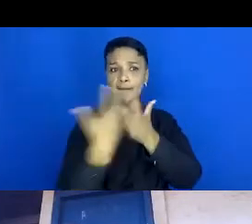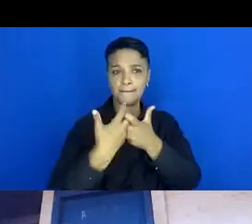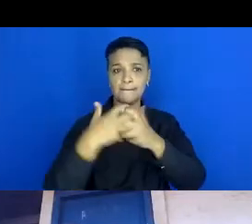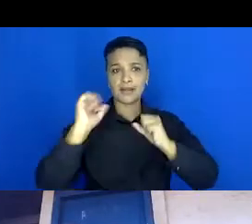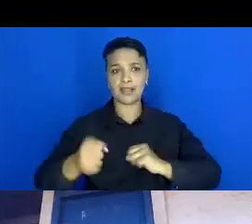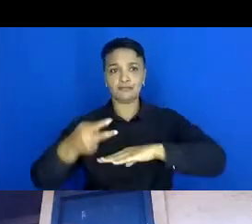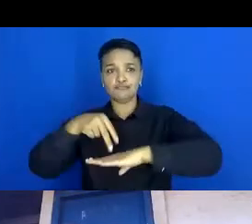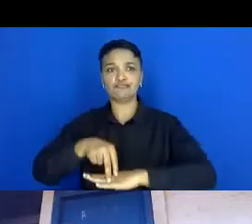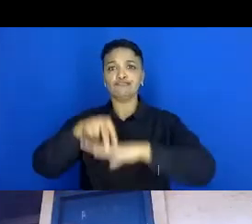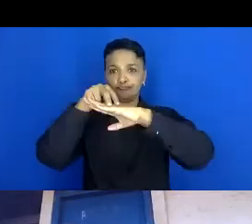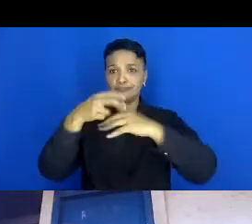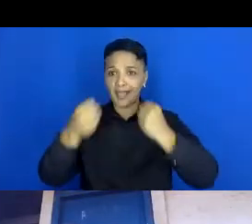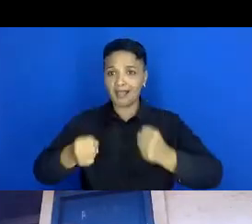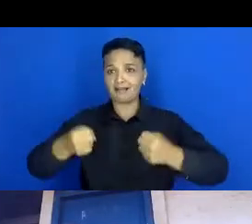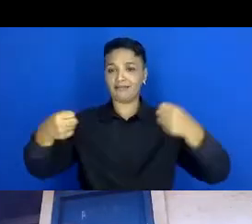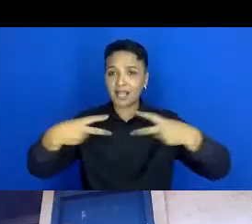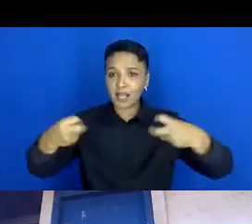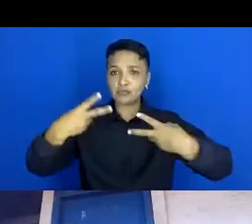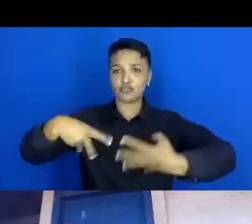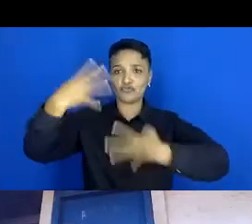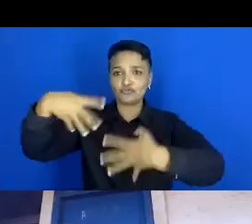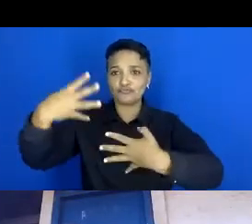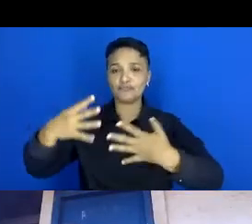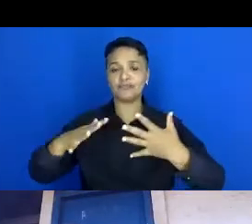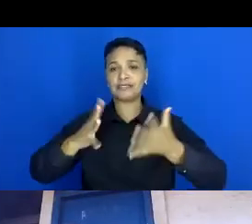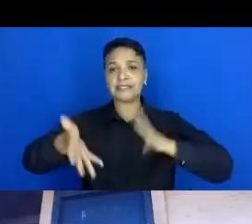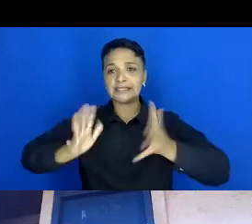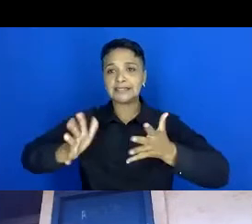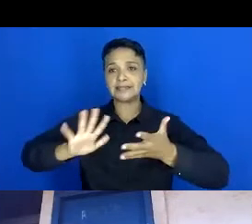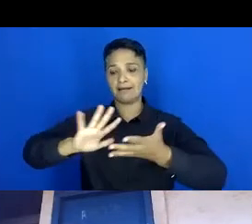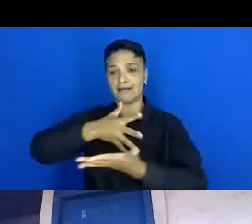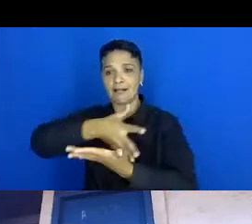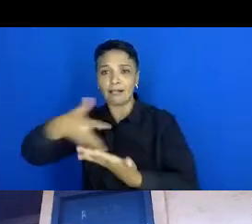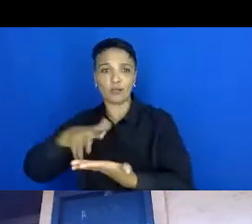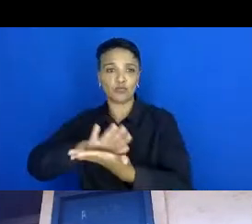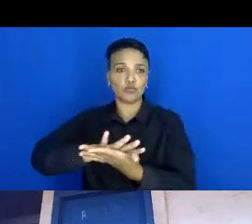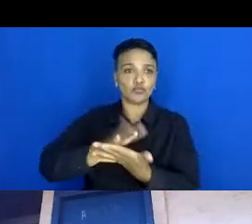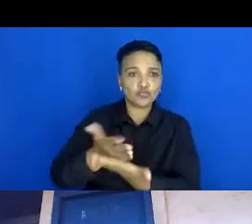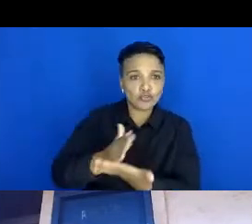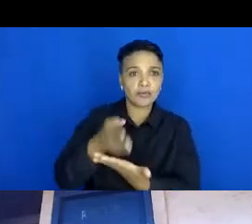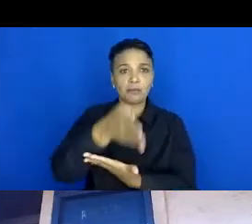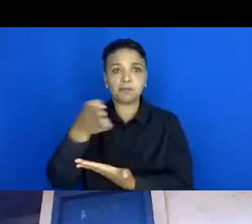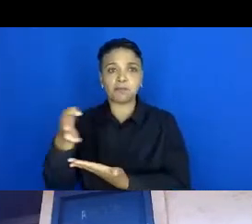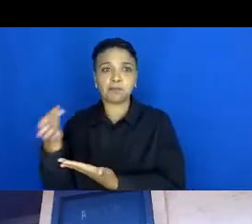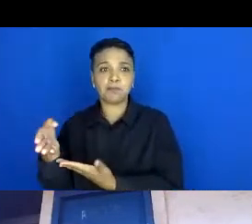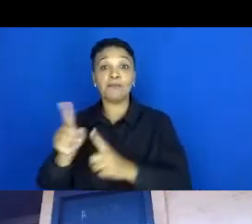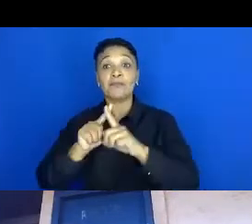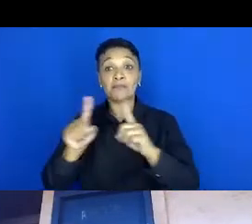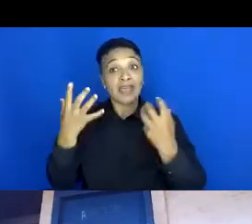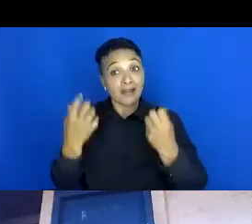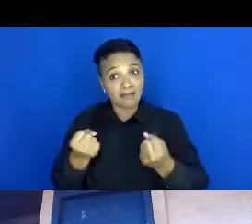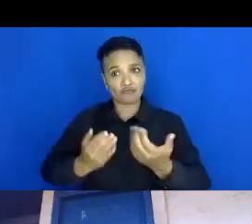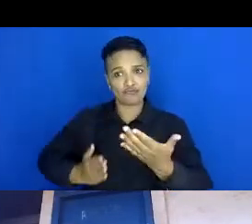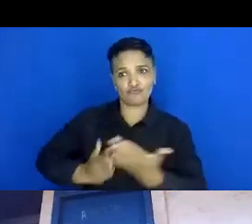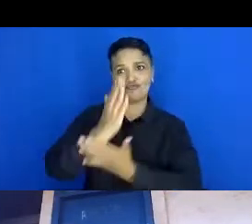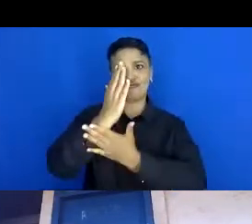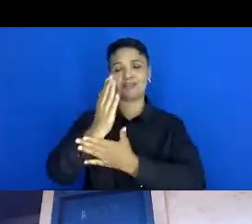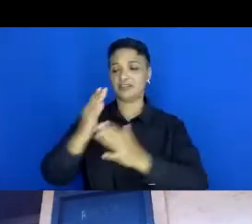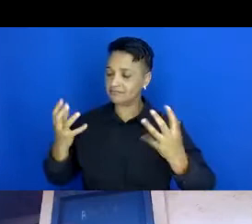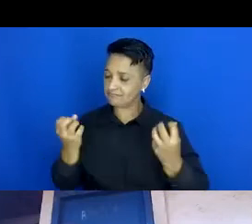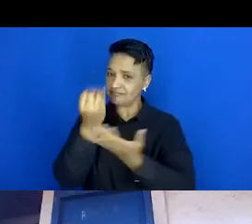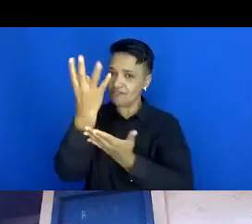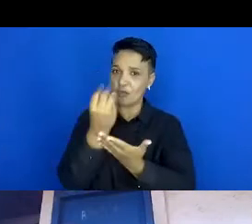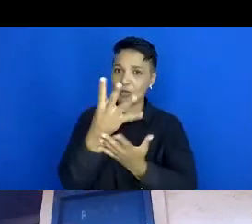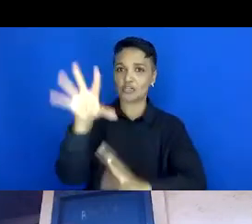me to understand and participate in international spaces during night of its summit on ic pd 25